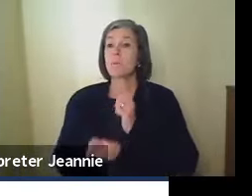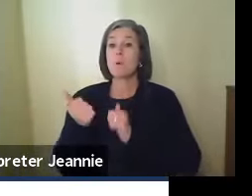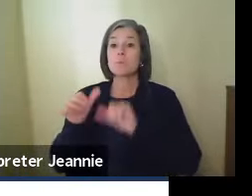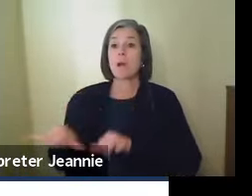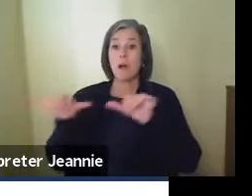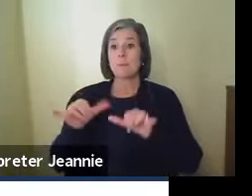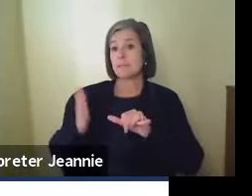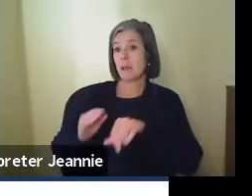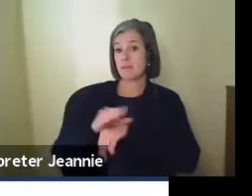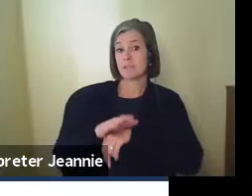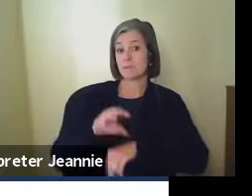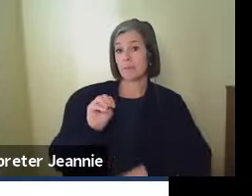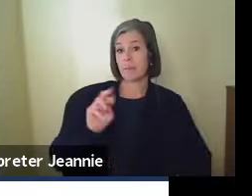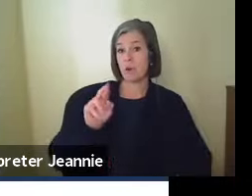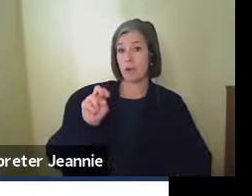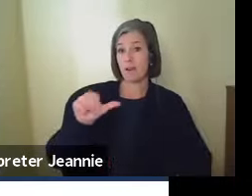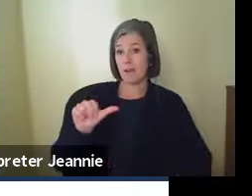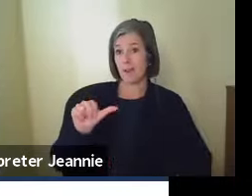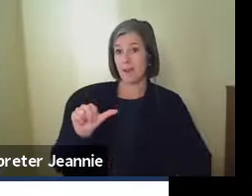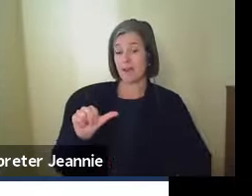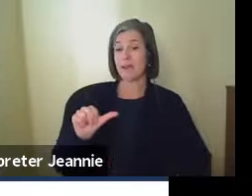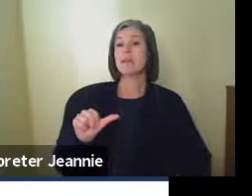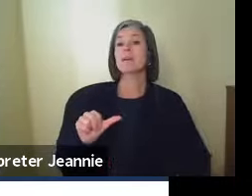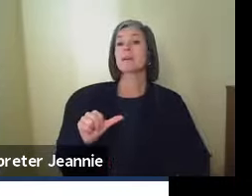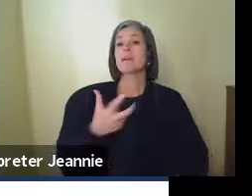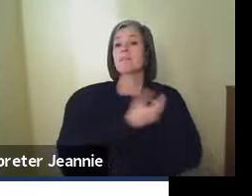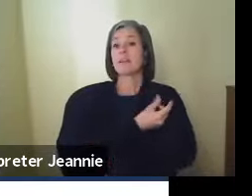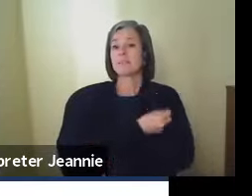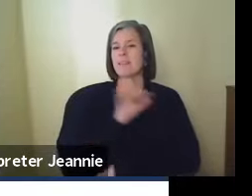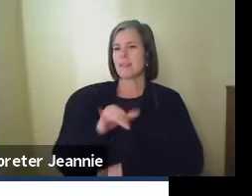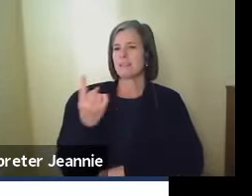with the mRNA vaccines are the things we see with every other vaccines which